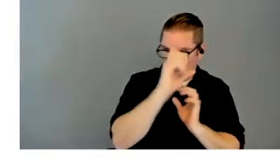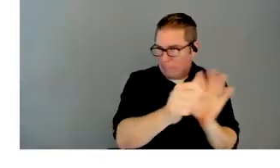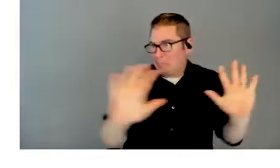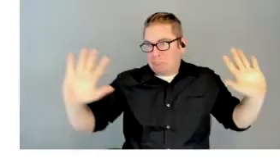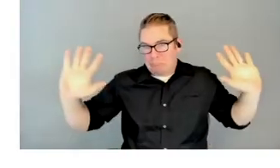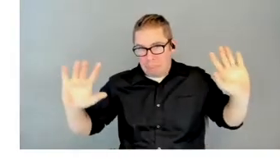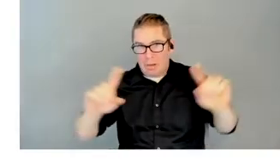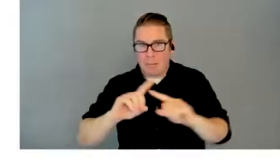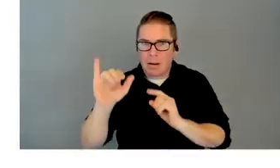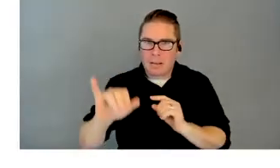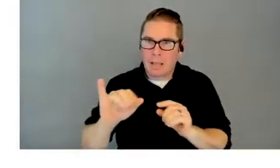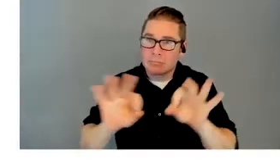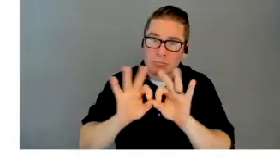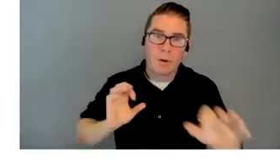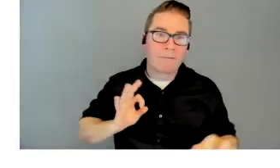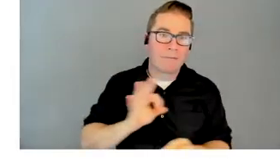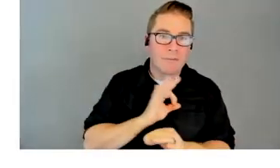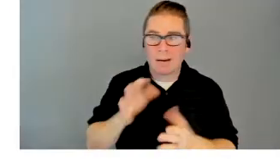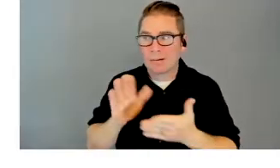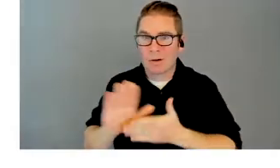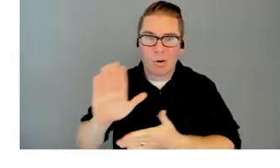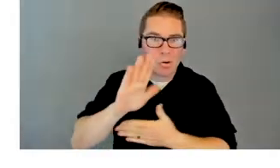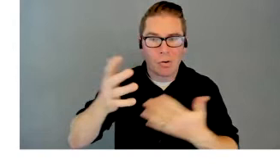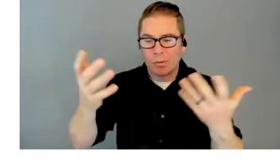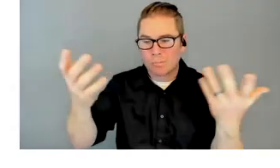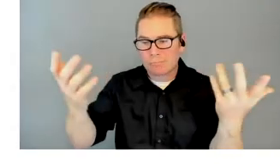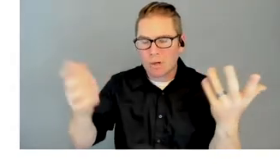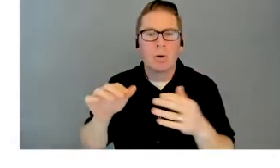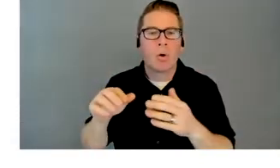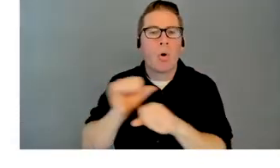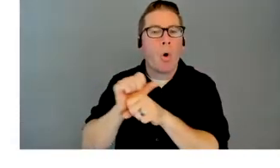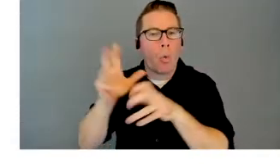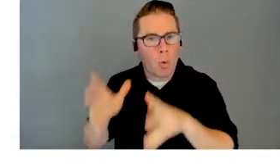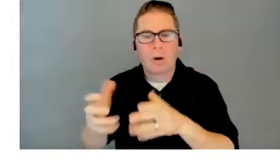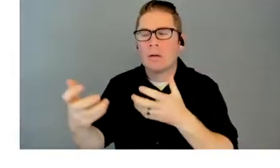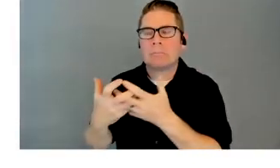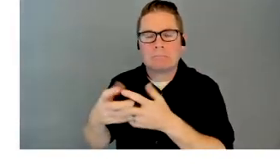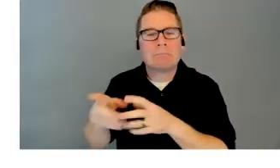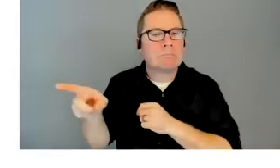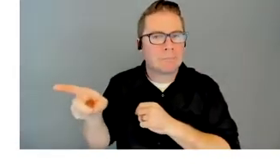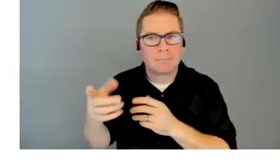have a discussion in your department meeting about what are important policies and how to be consistent.